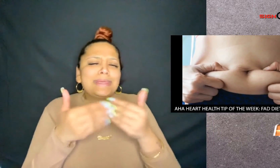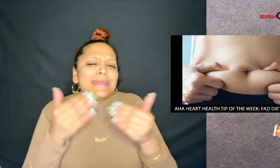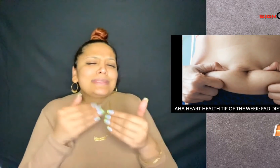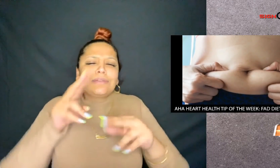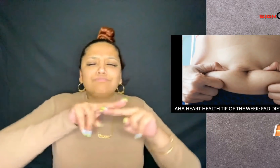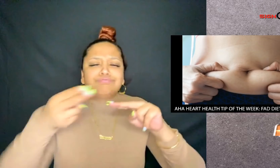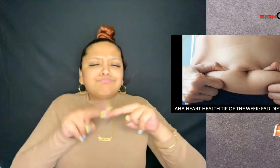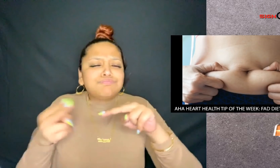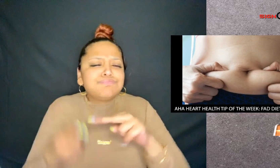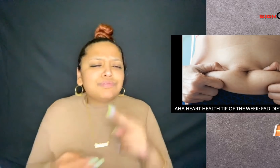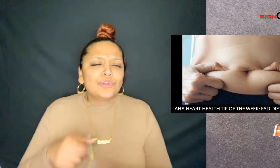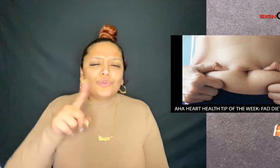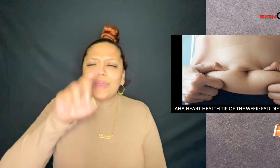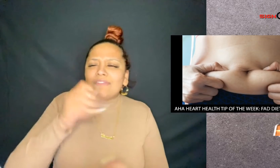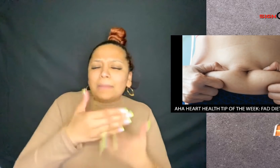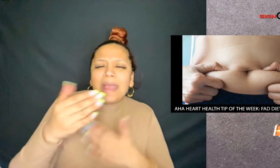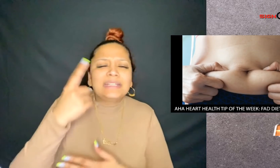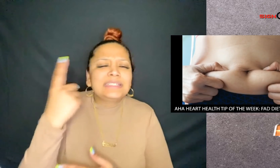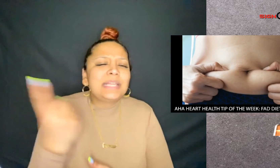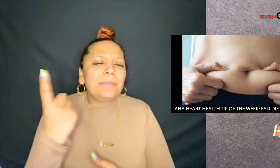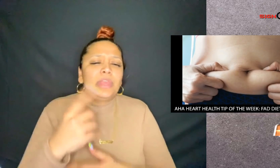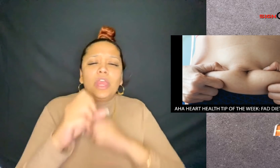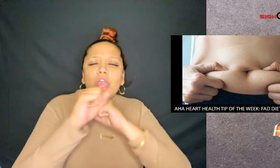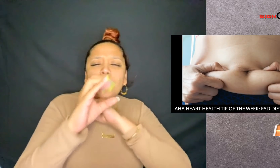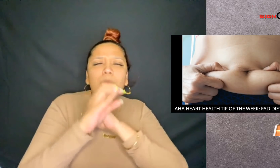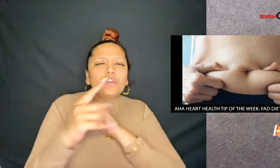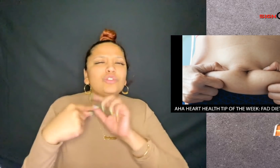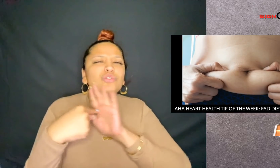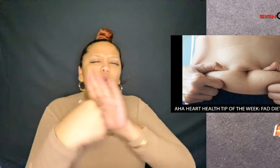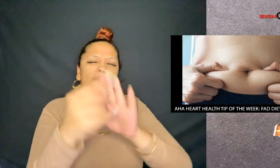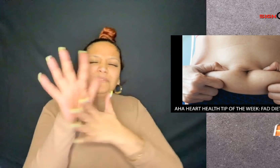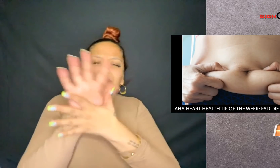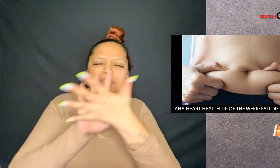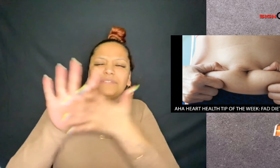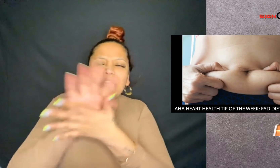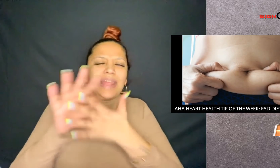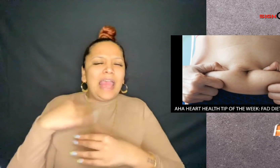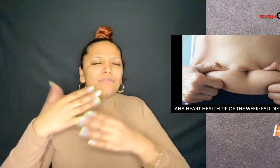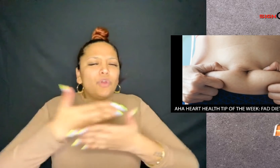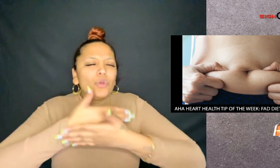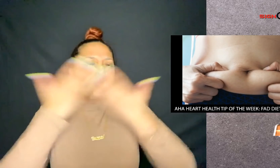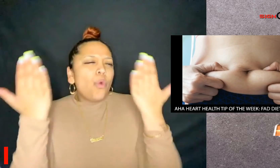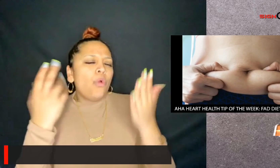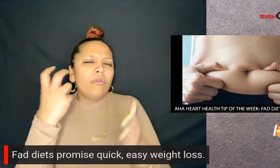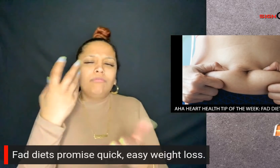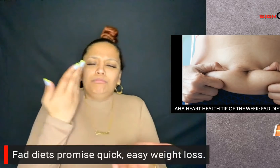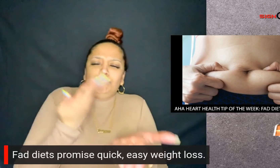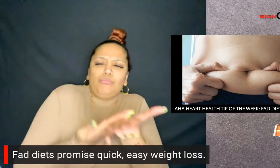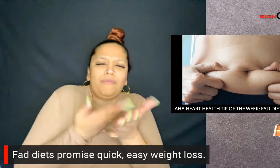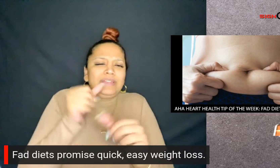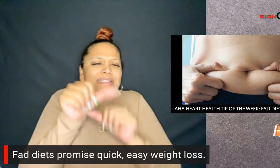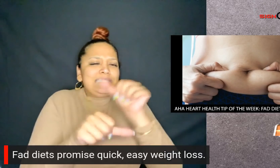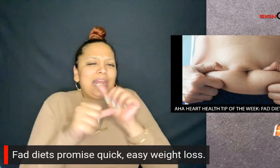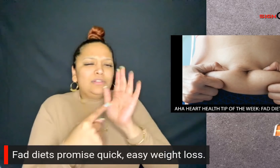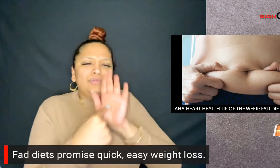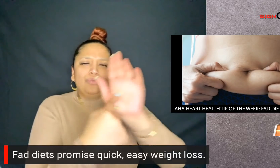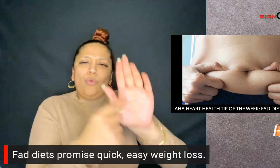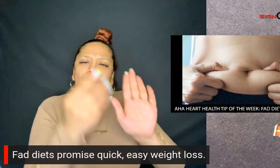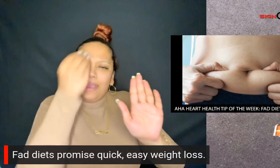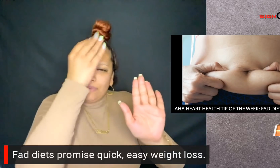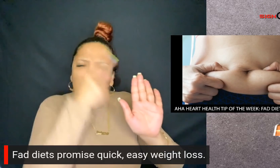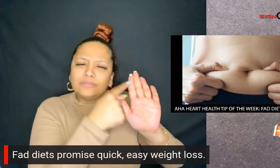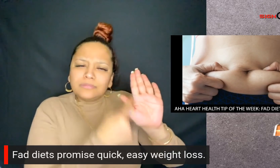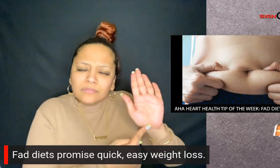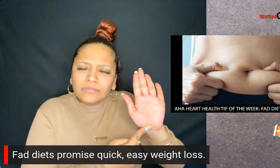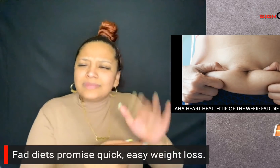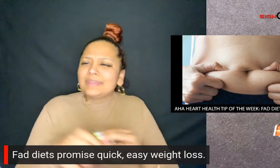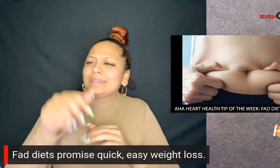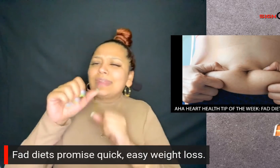a fad diet is an eating plan that promises quick easy weight loss you can buy something